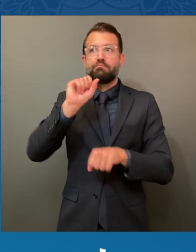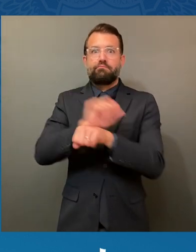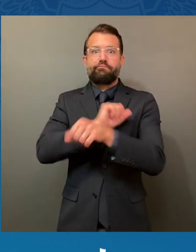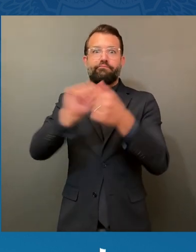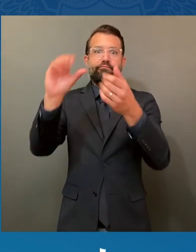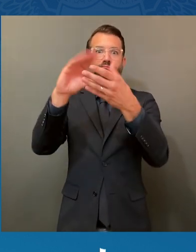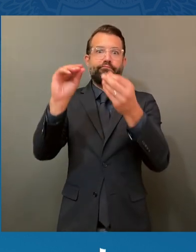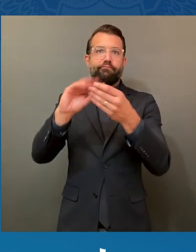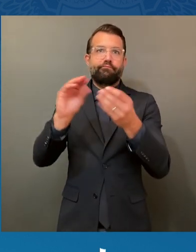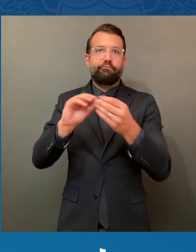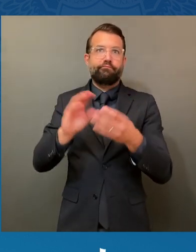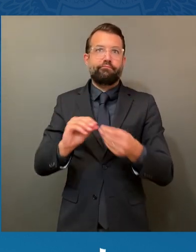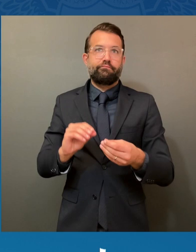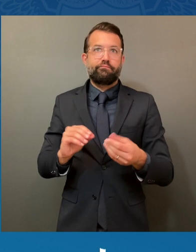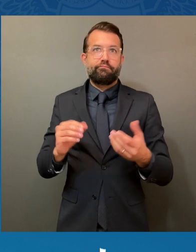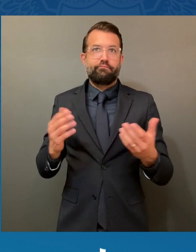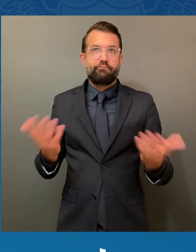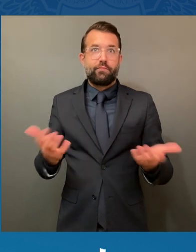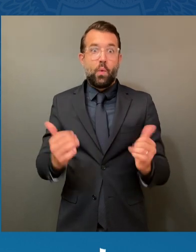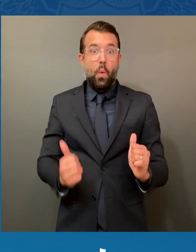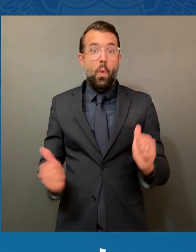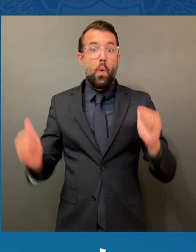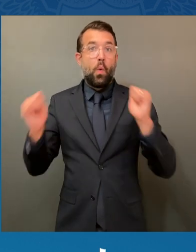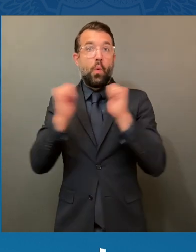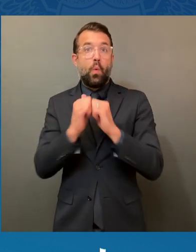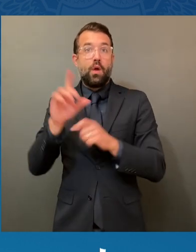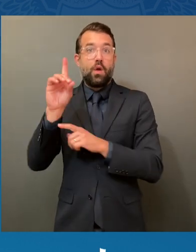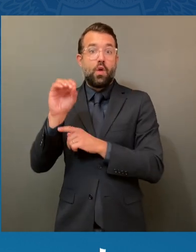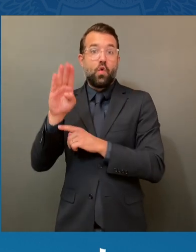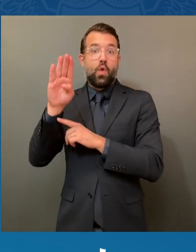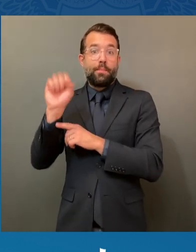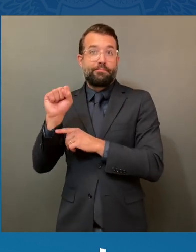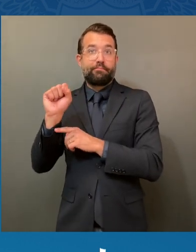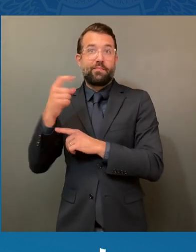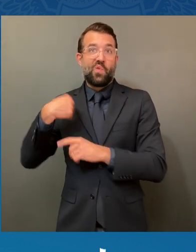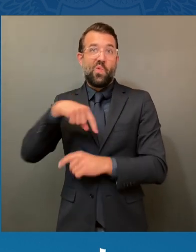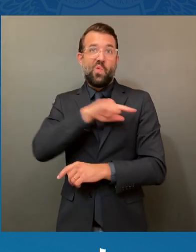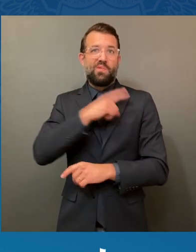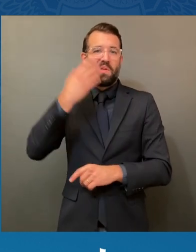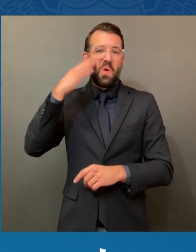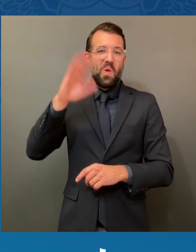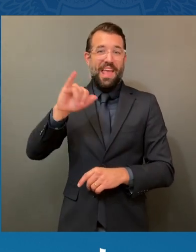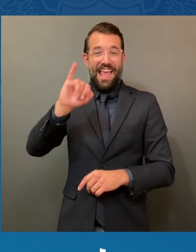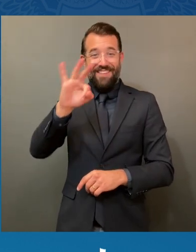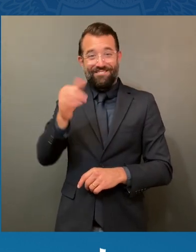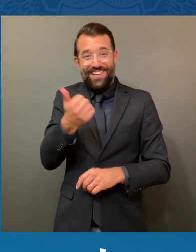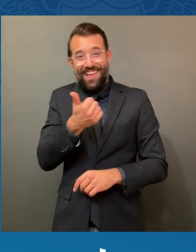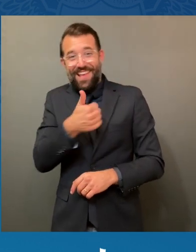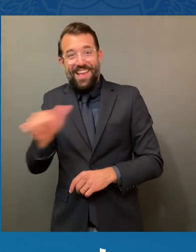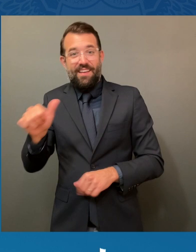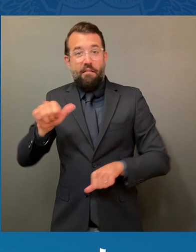With Dobbs, we know -- if there was any question -- we now know marriage equality is on the line.